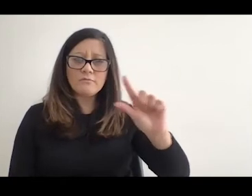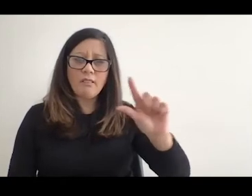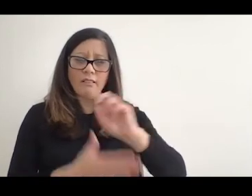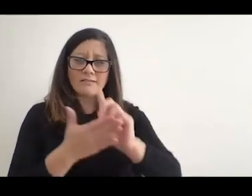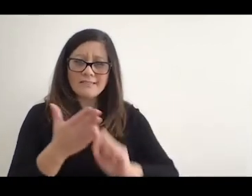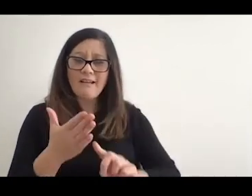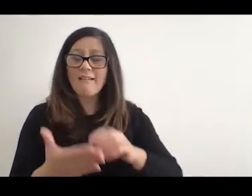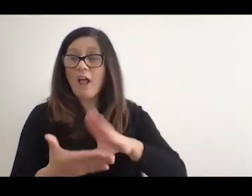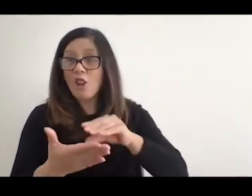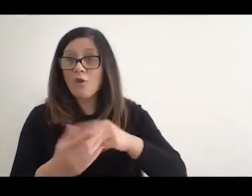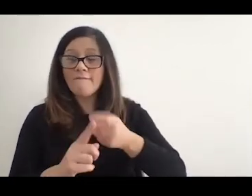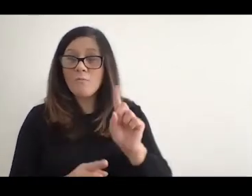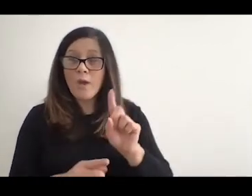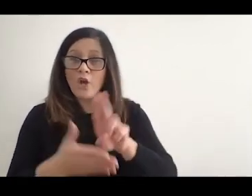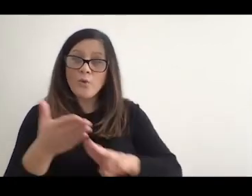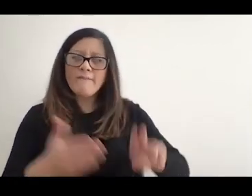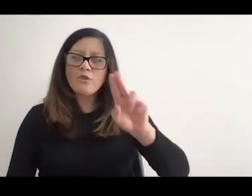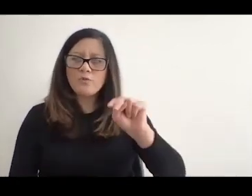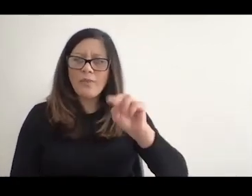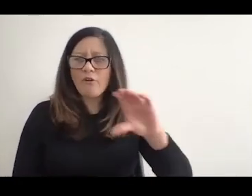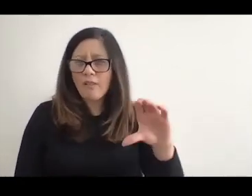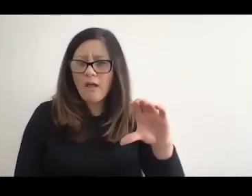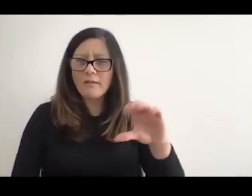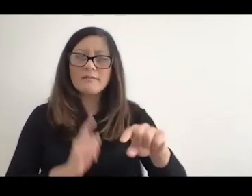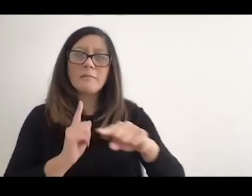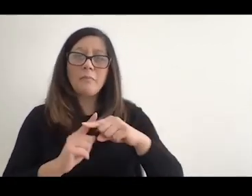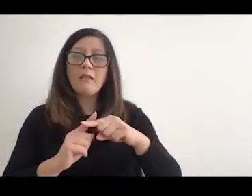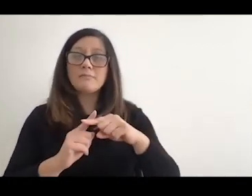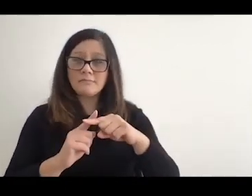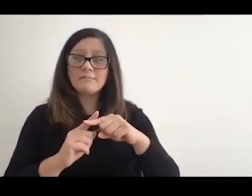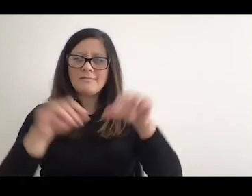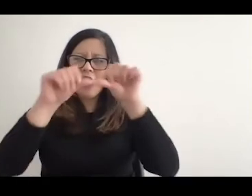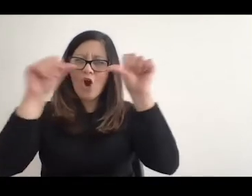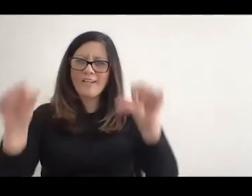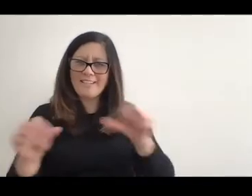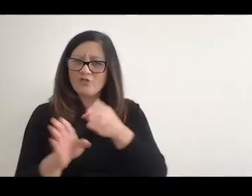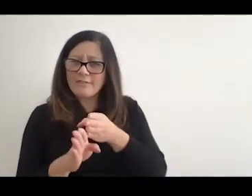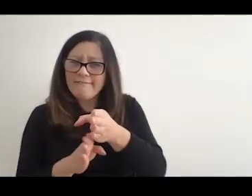But now the principles are being used more recent, more frequently,